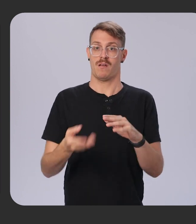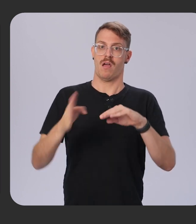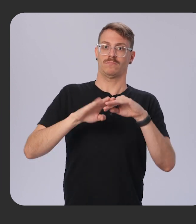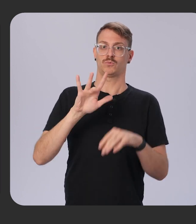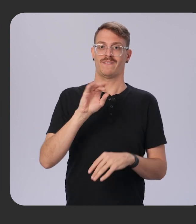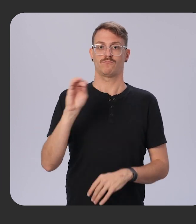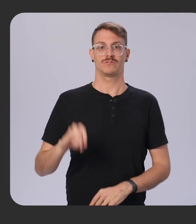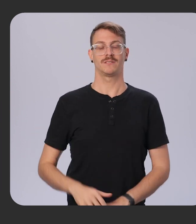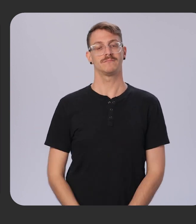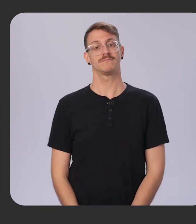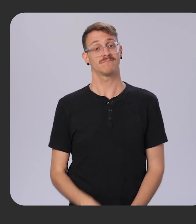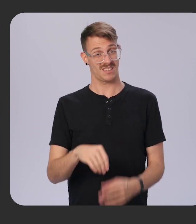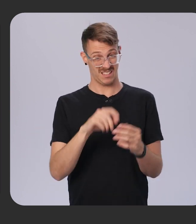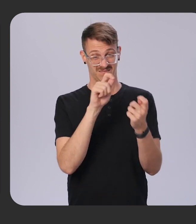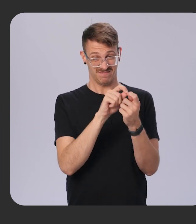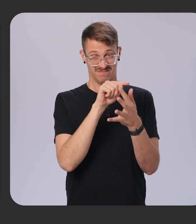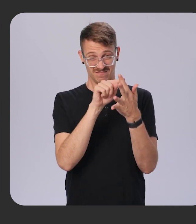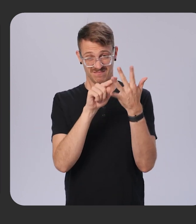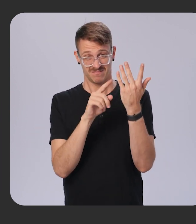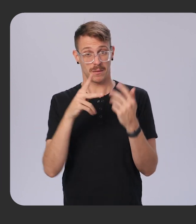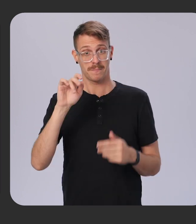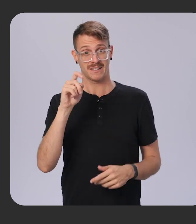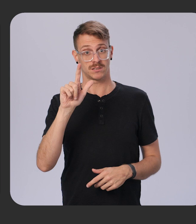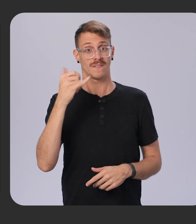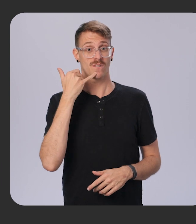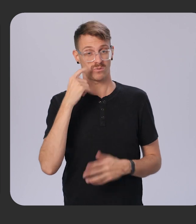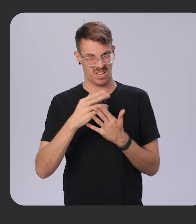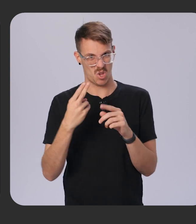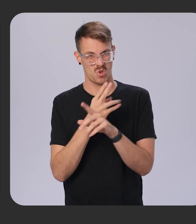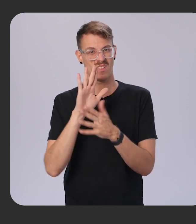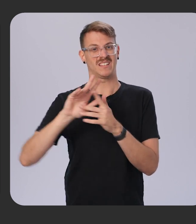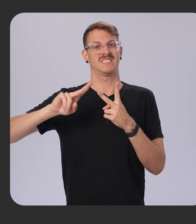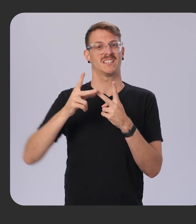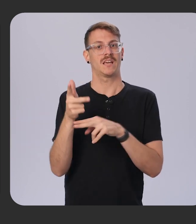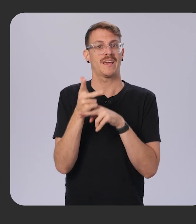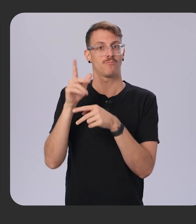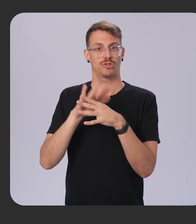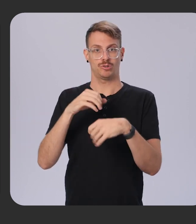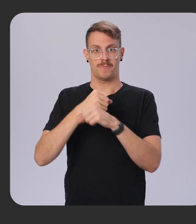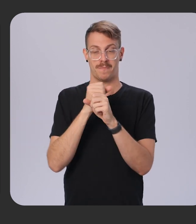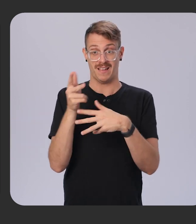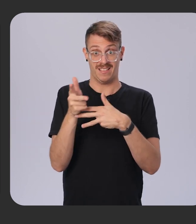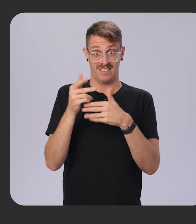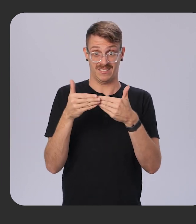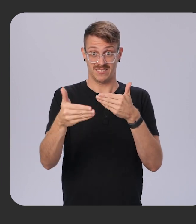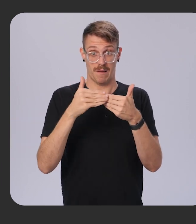And on select Pixel phones, we can use the existing second camera to get the depth even faster.